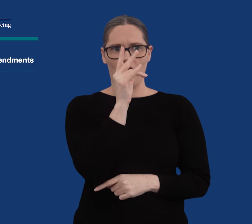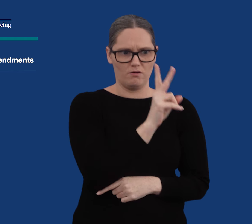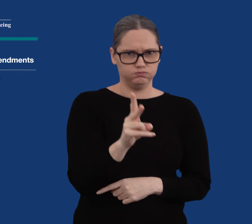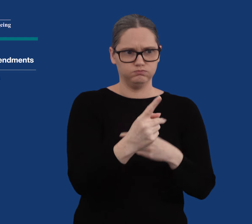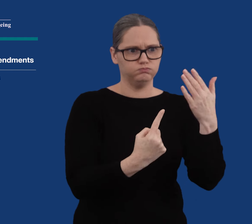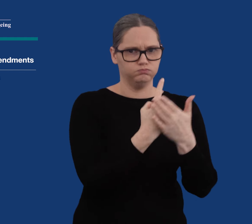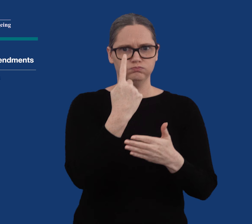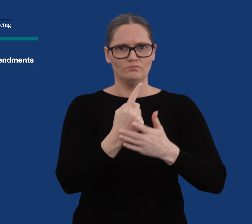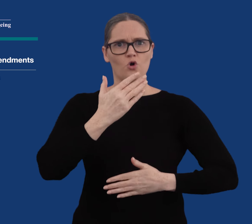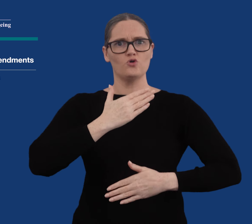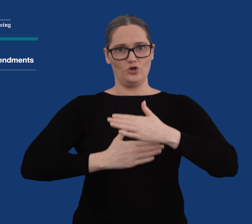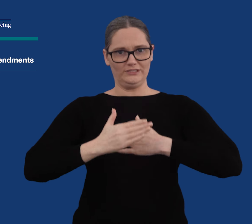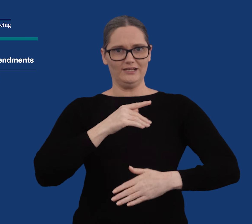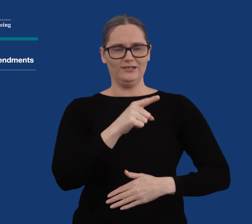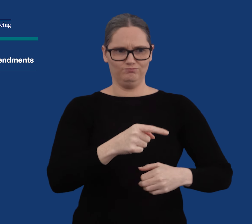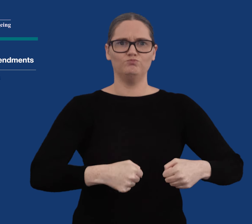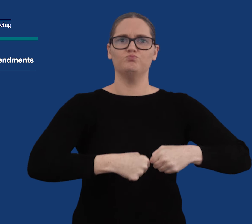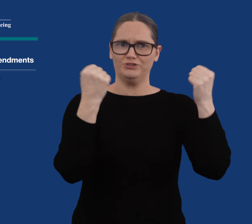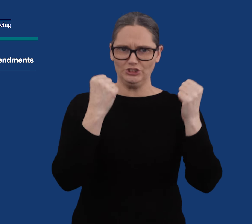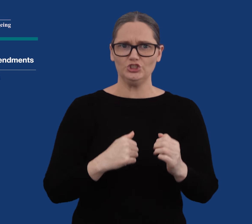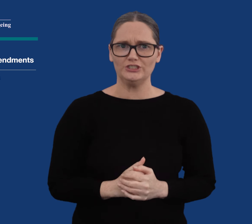or a systemic pattern of conduct